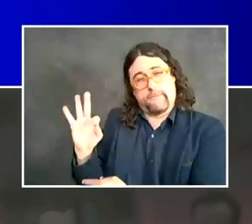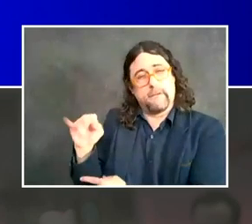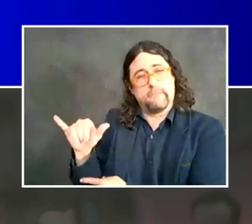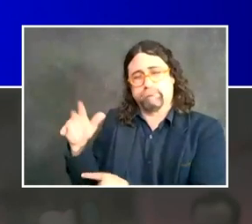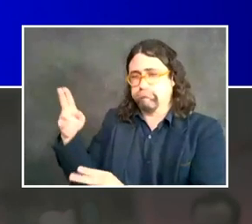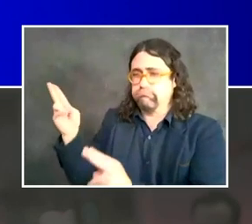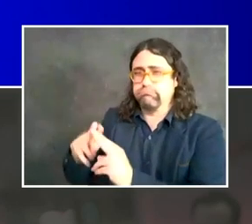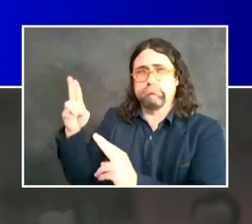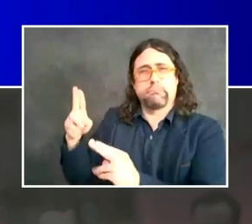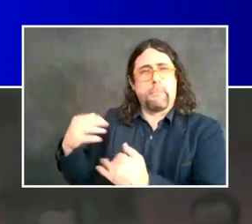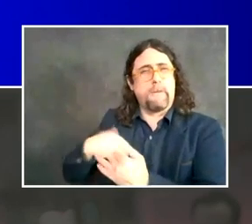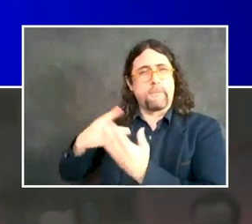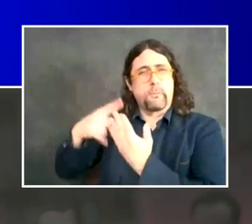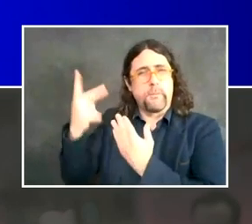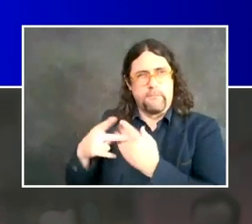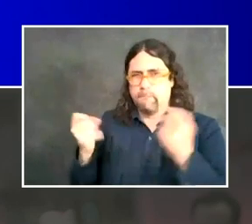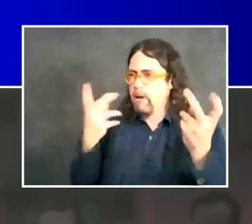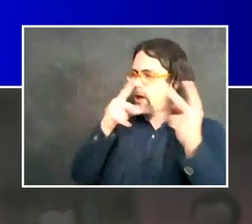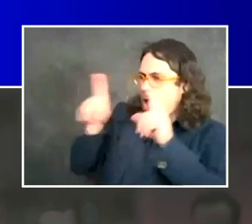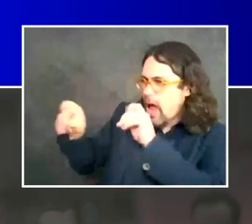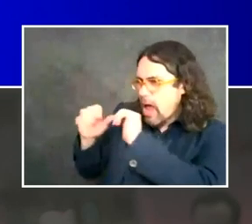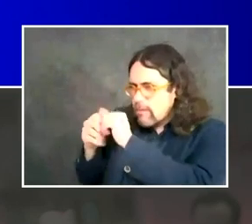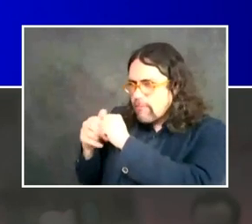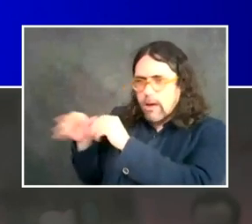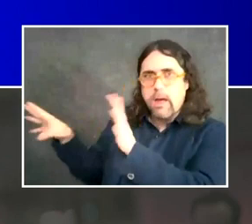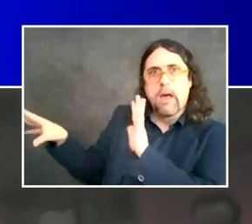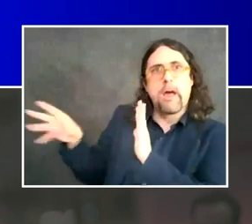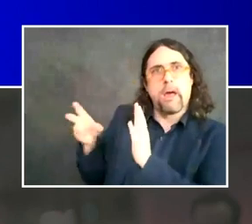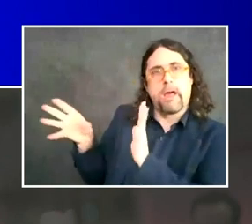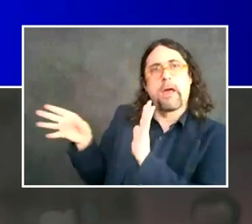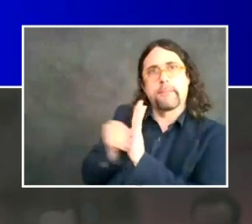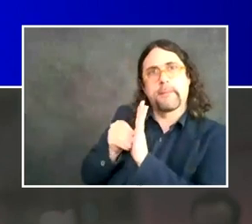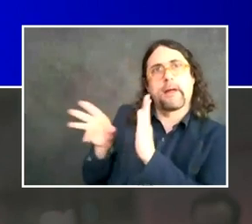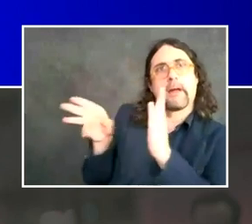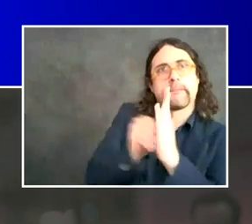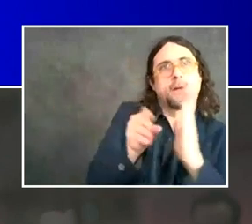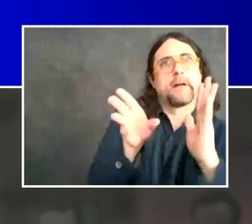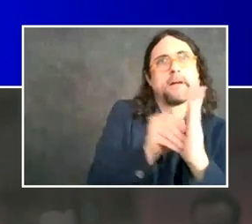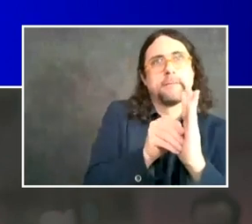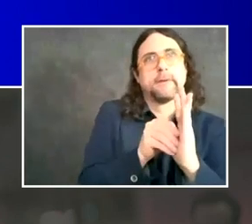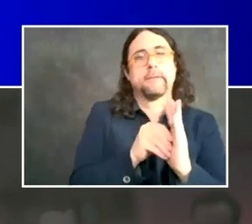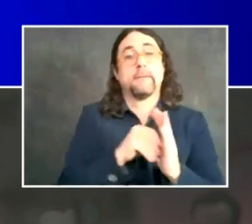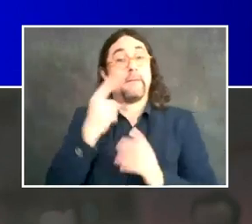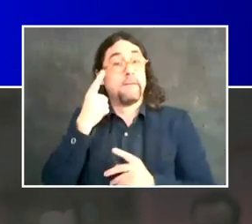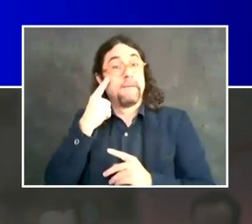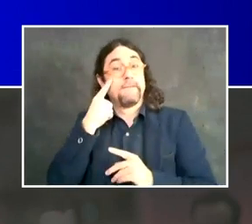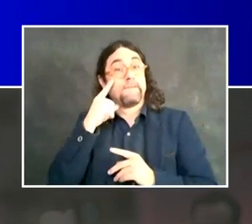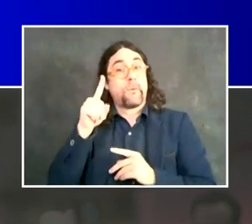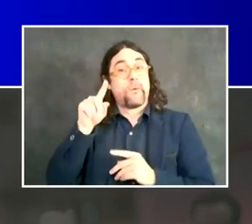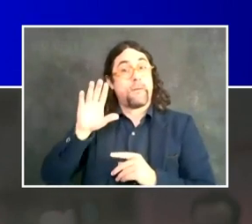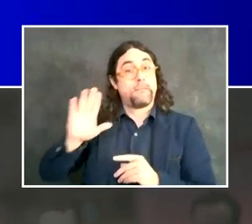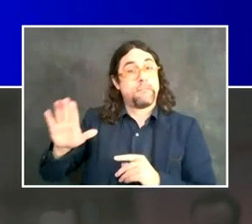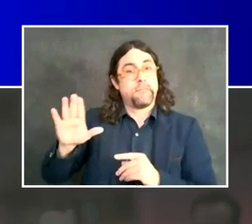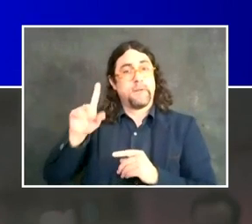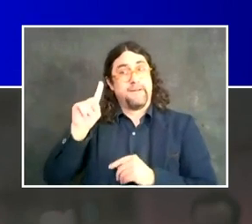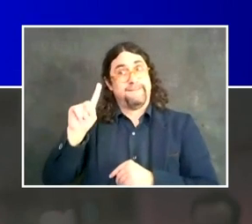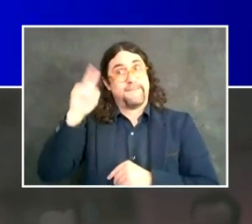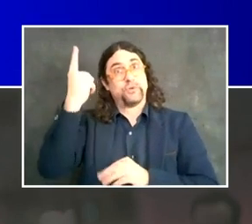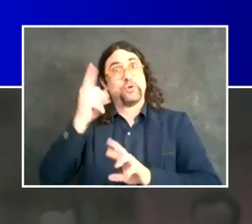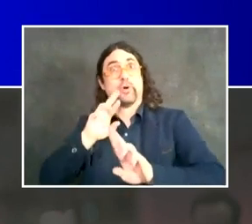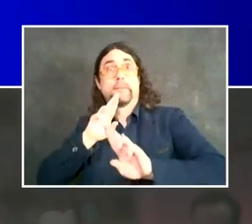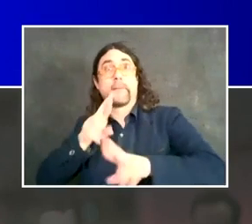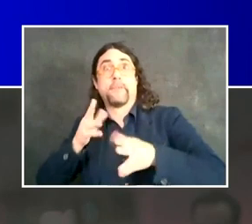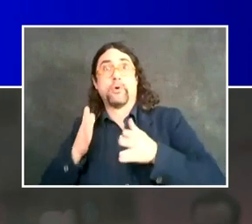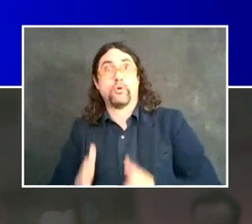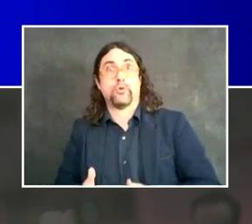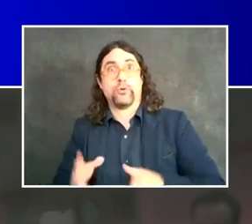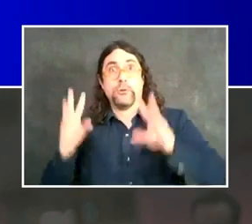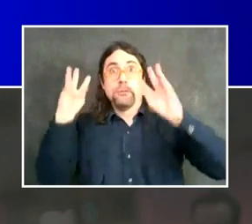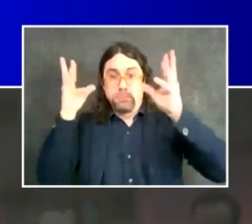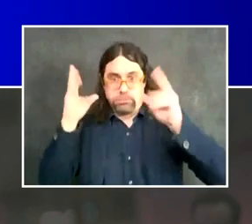SO, I WANT TO MAKE SURE THAT